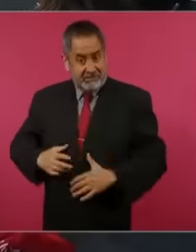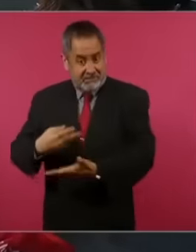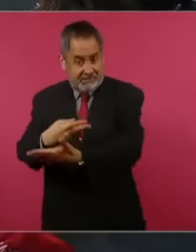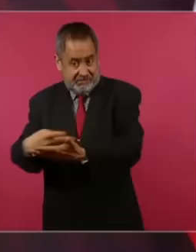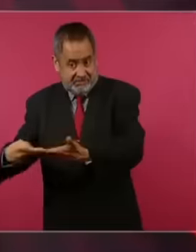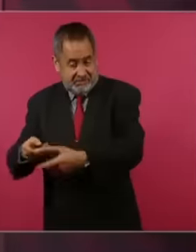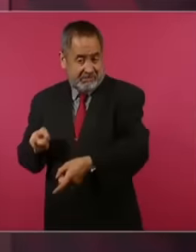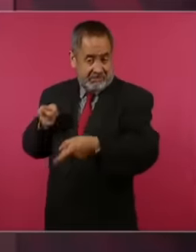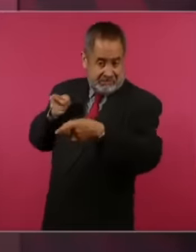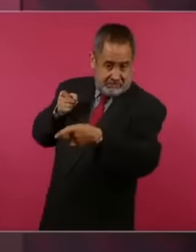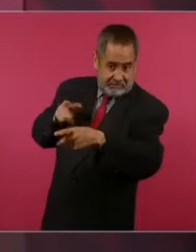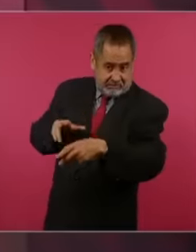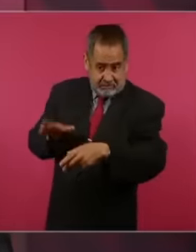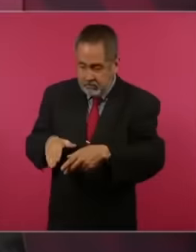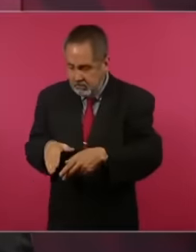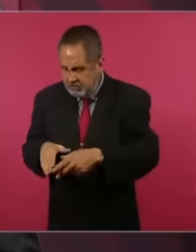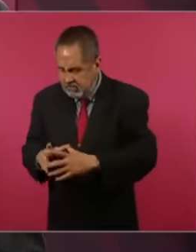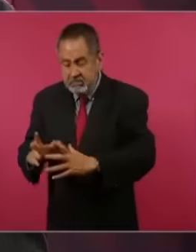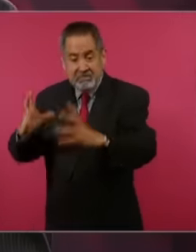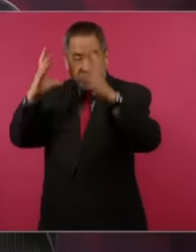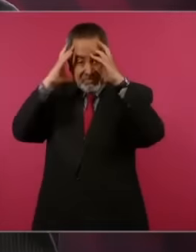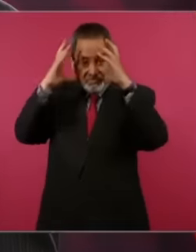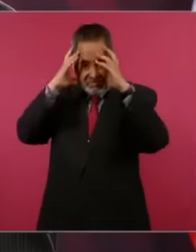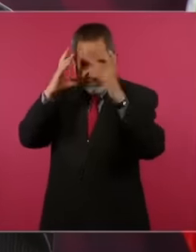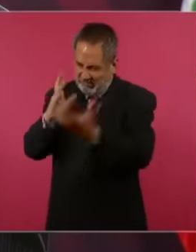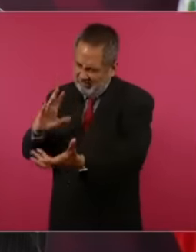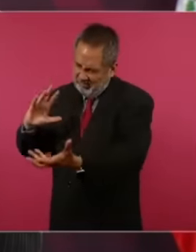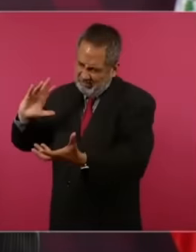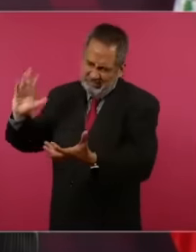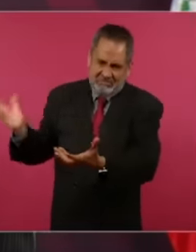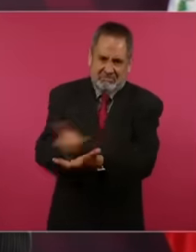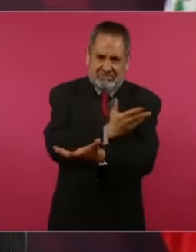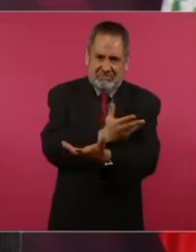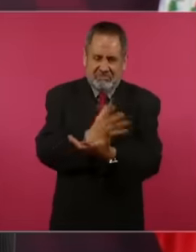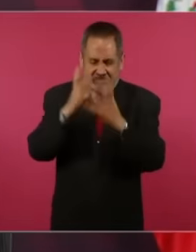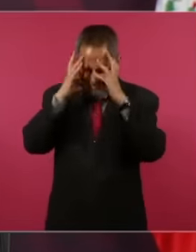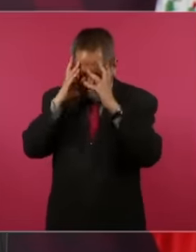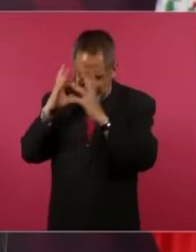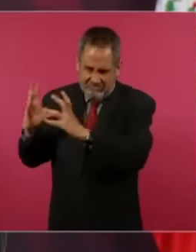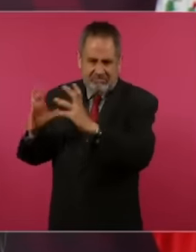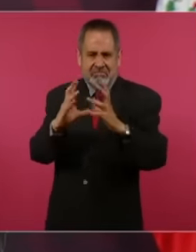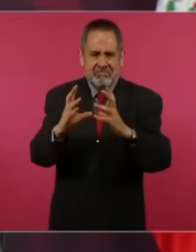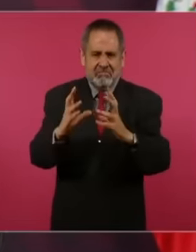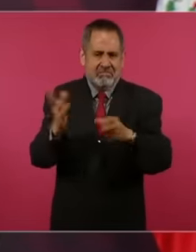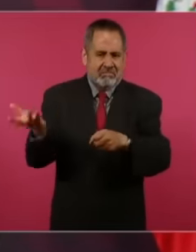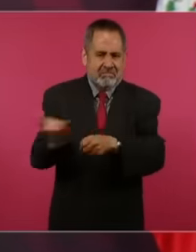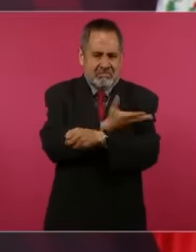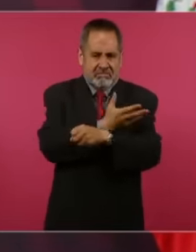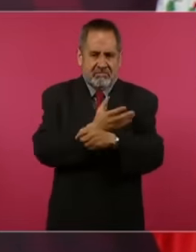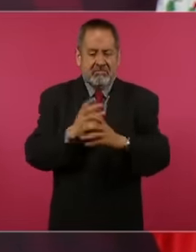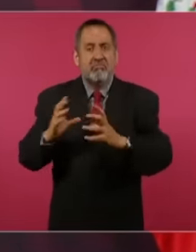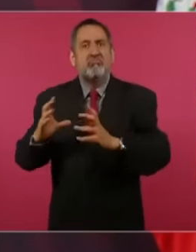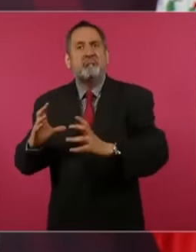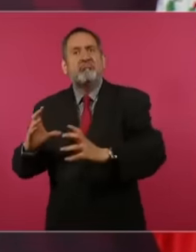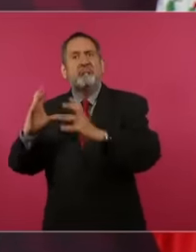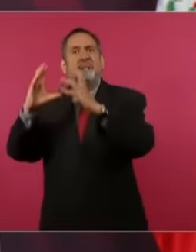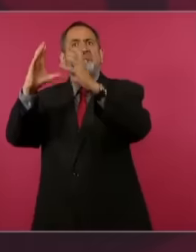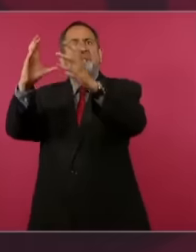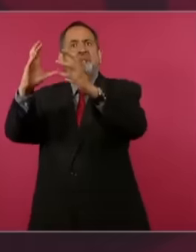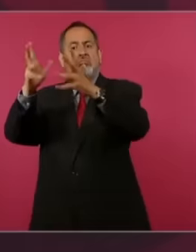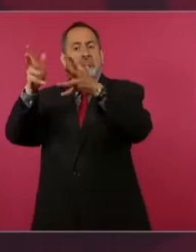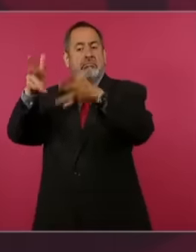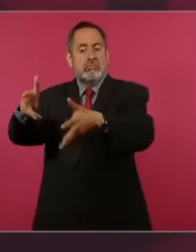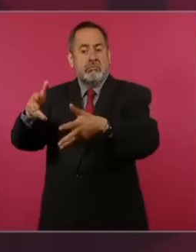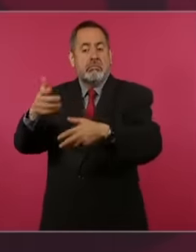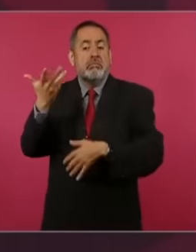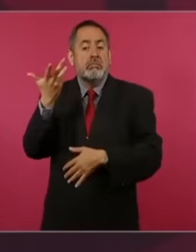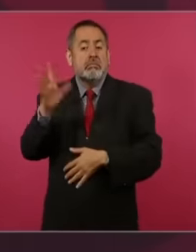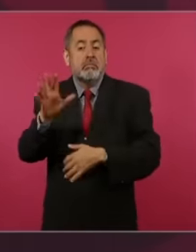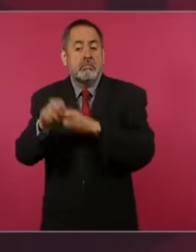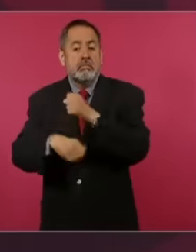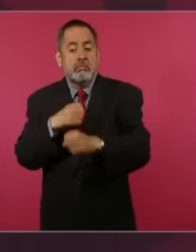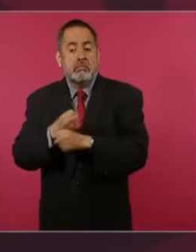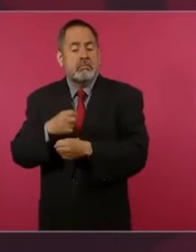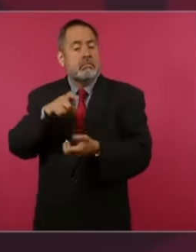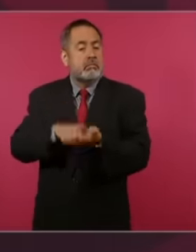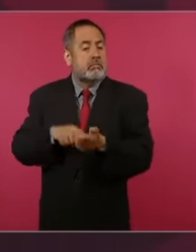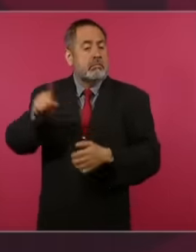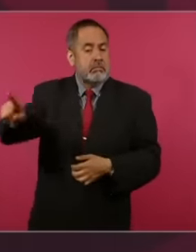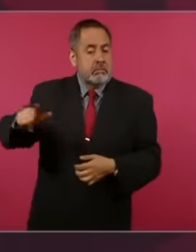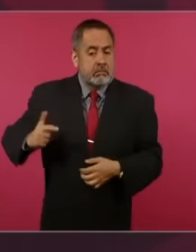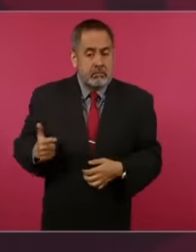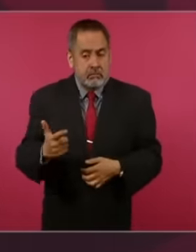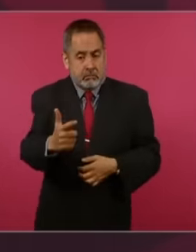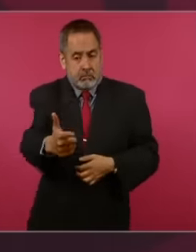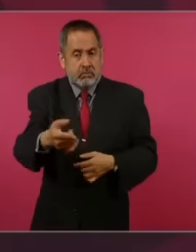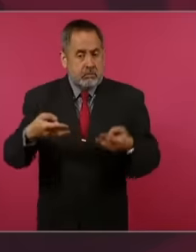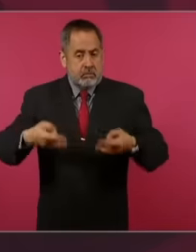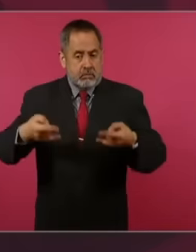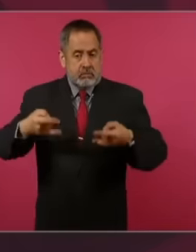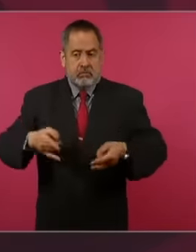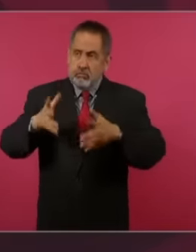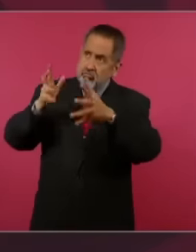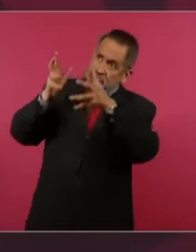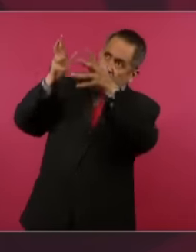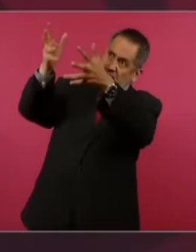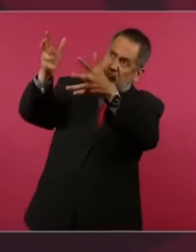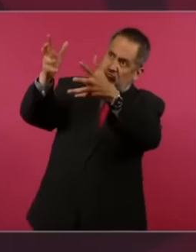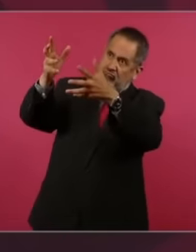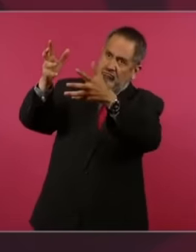and display it for 10 years in the main square of Guanajuato as